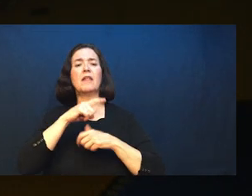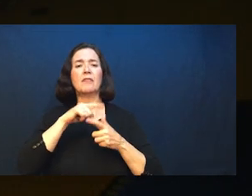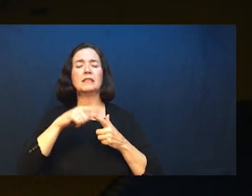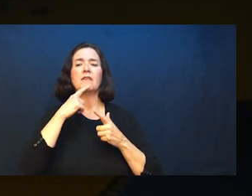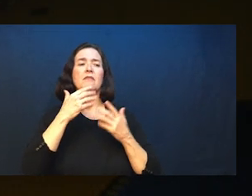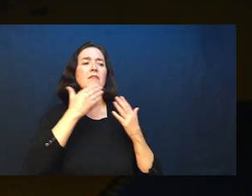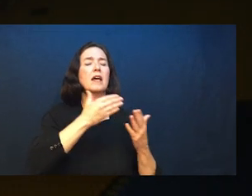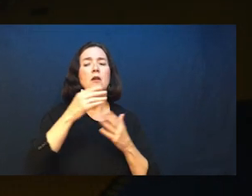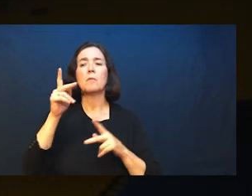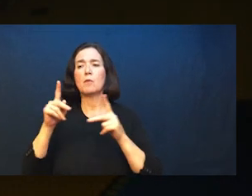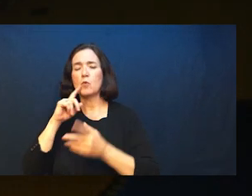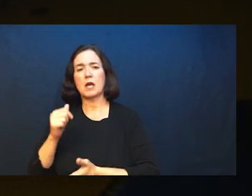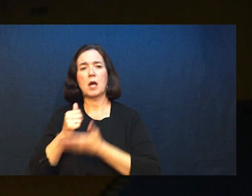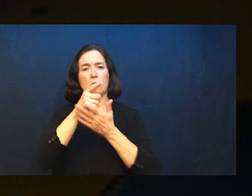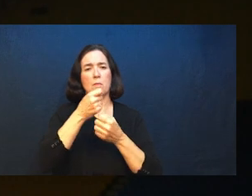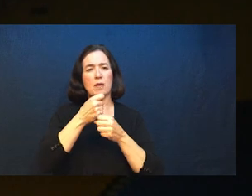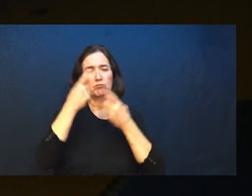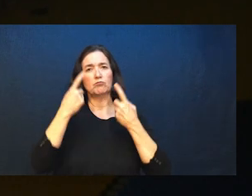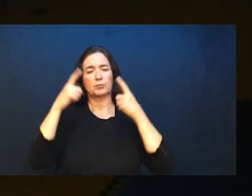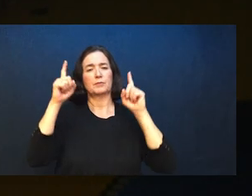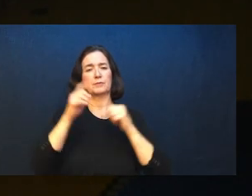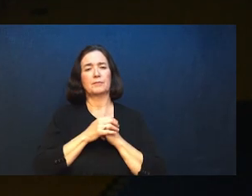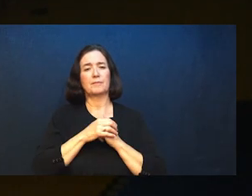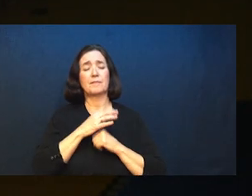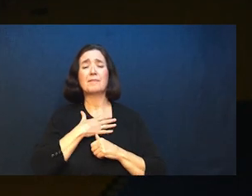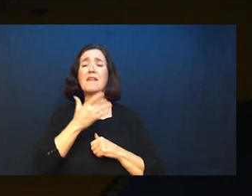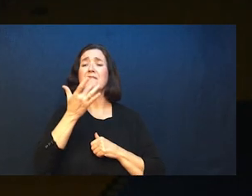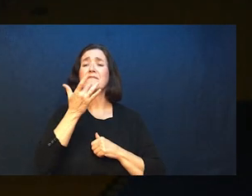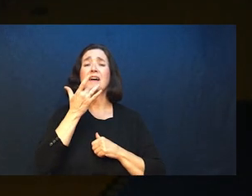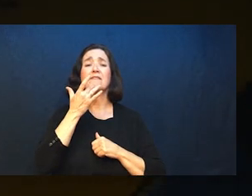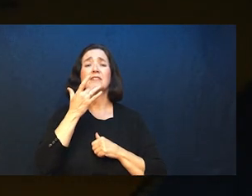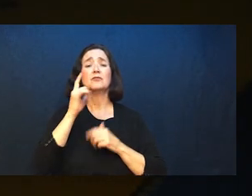Cherish this moment, and then say thank you to those who helped to make it possible.